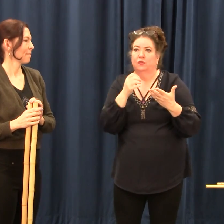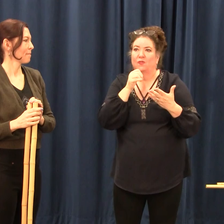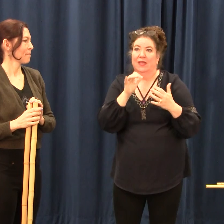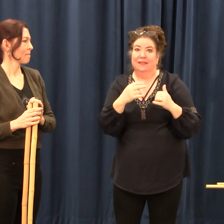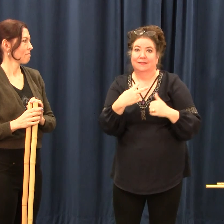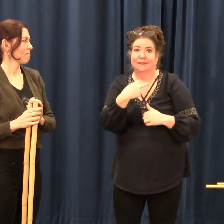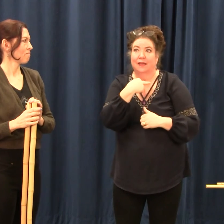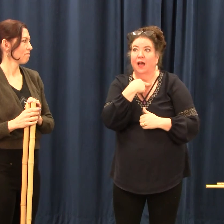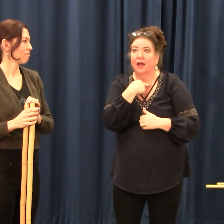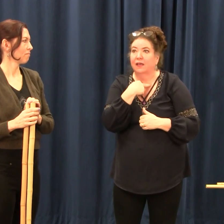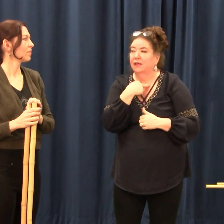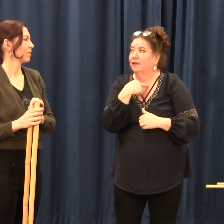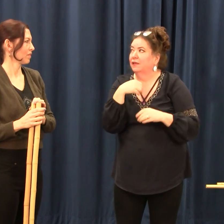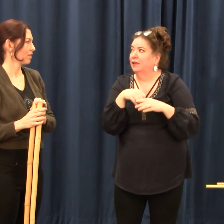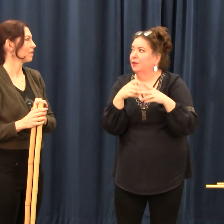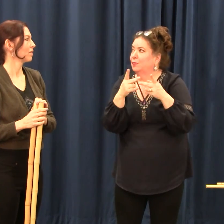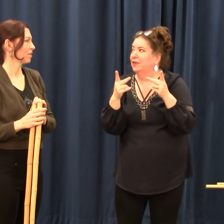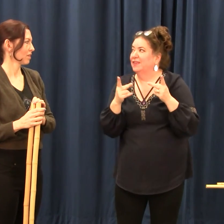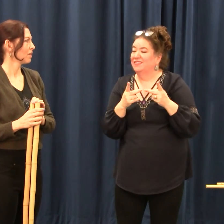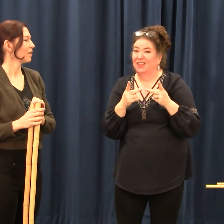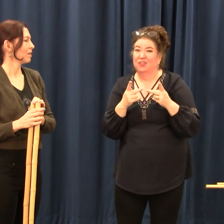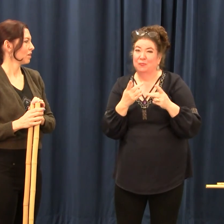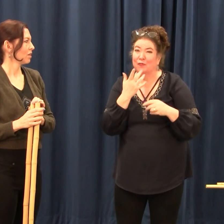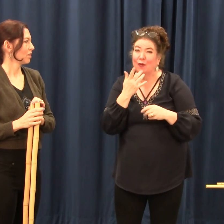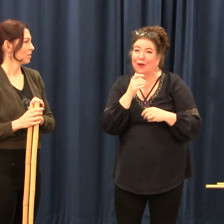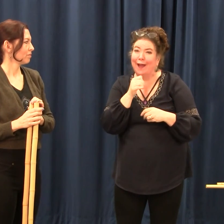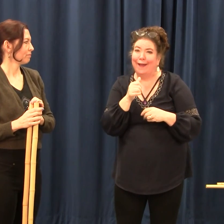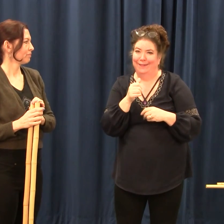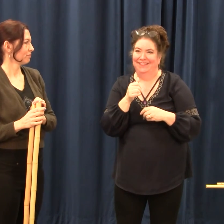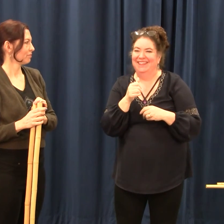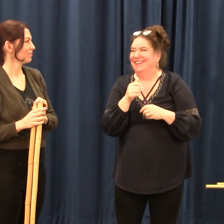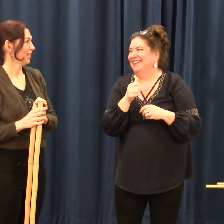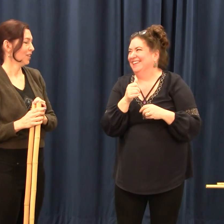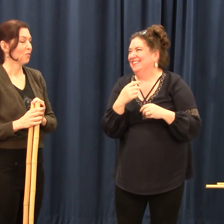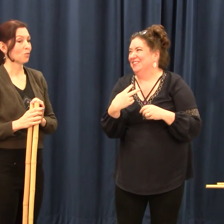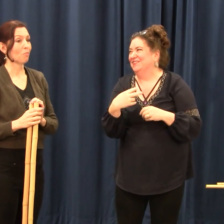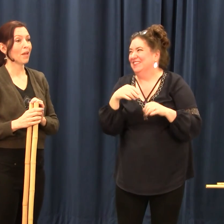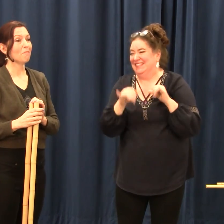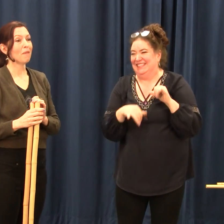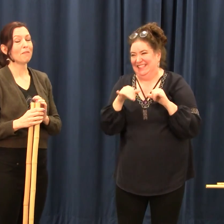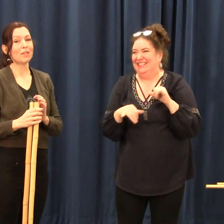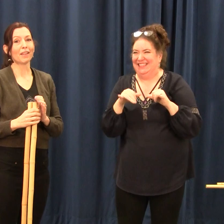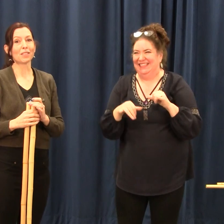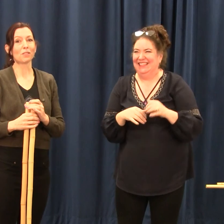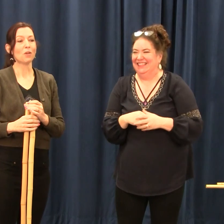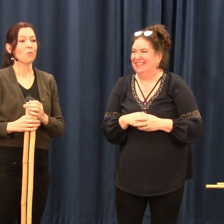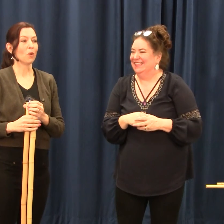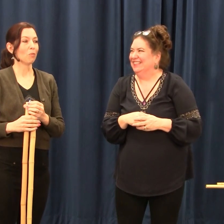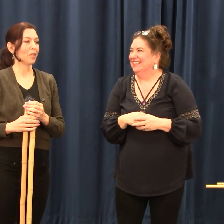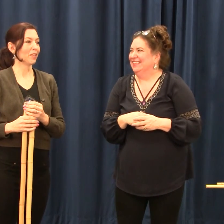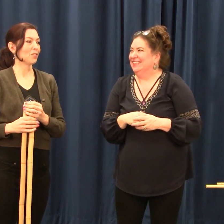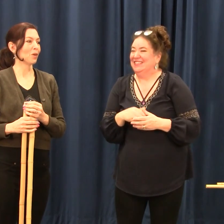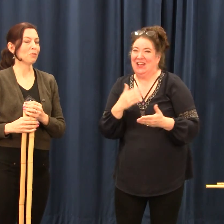don't get stuck in a place that you prefer not to be (Heather) so maybe that's where we start to